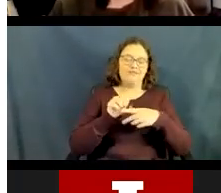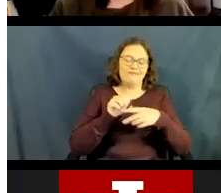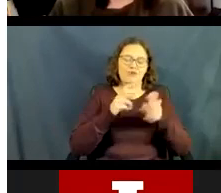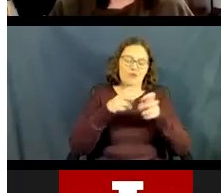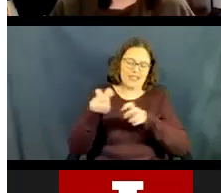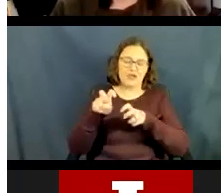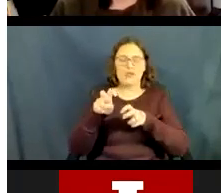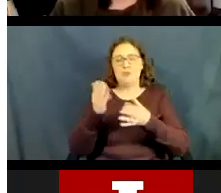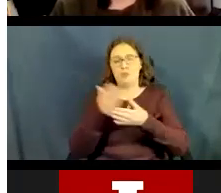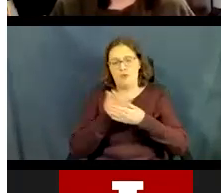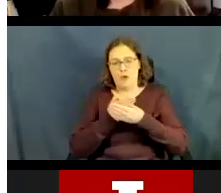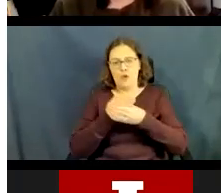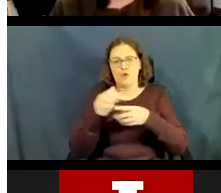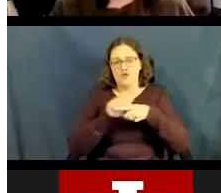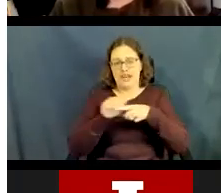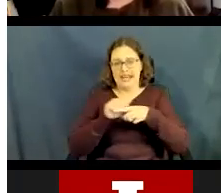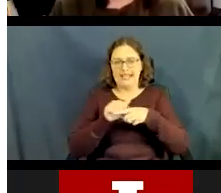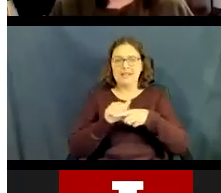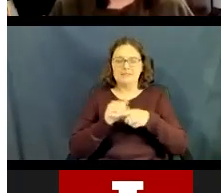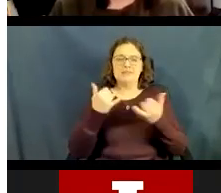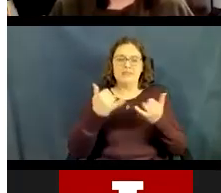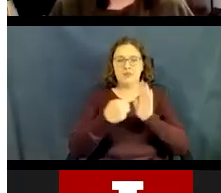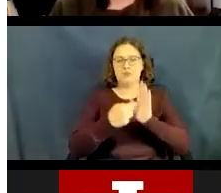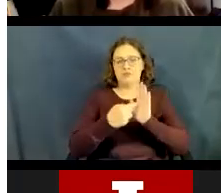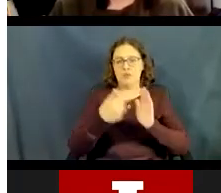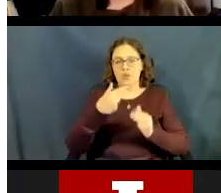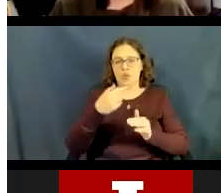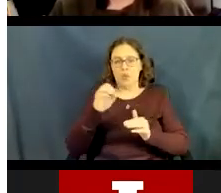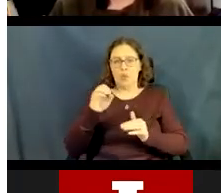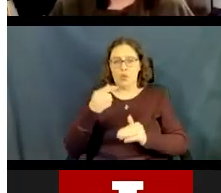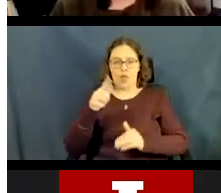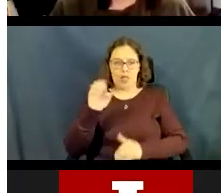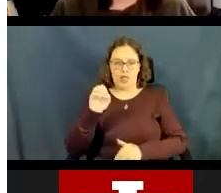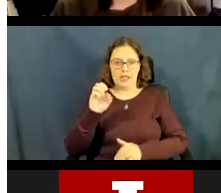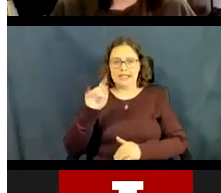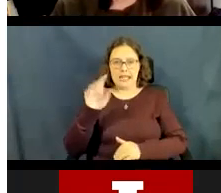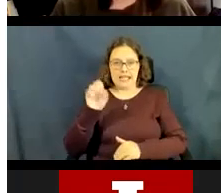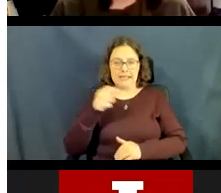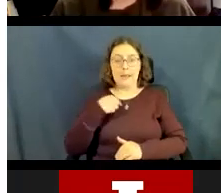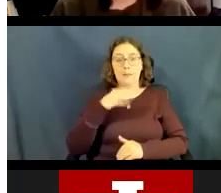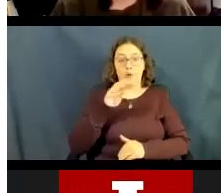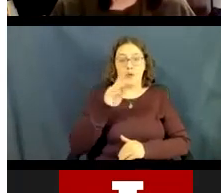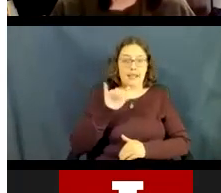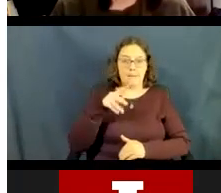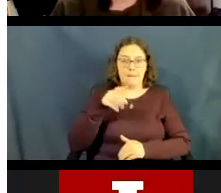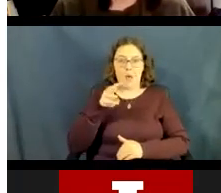both sites is what we are going to talk about today, I am Brady powers with Center on Community Living and Careers.